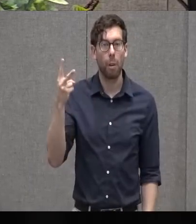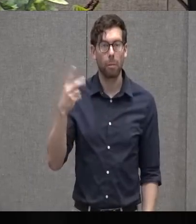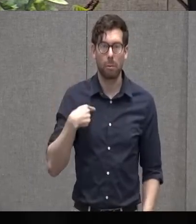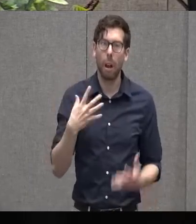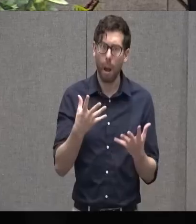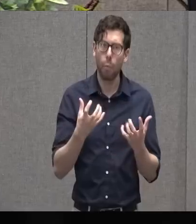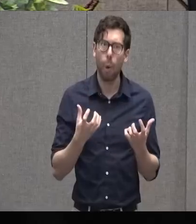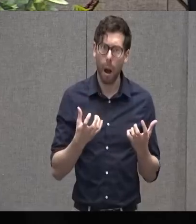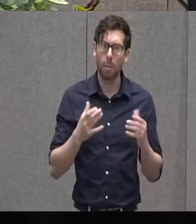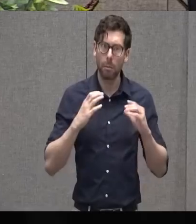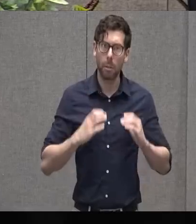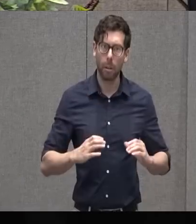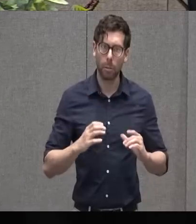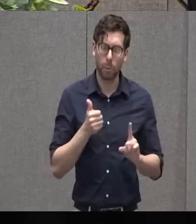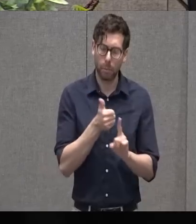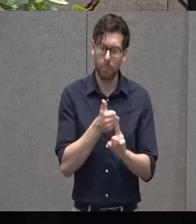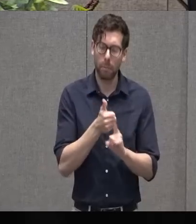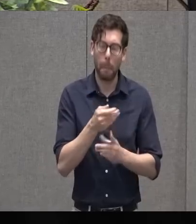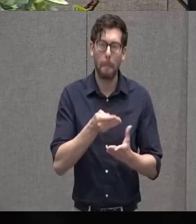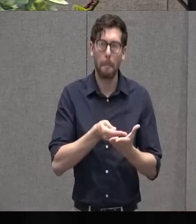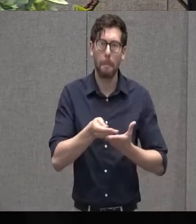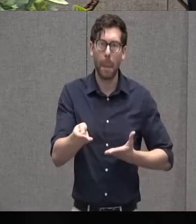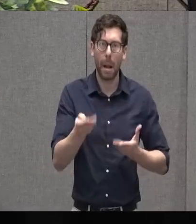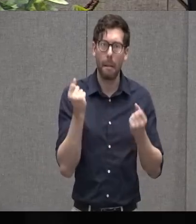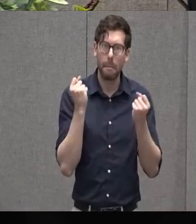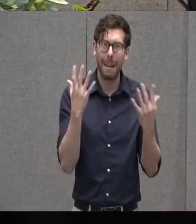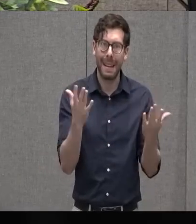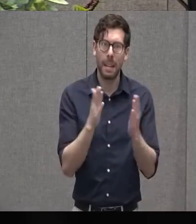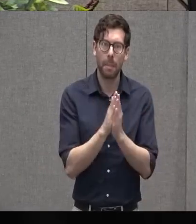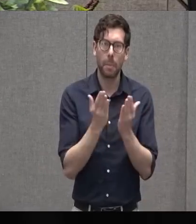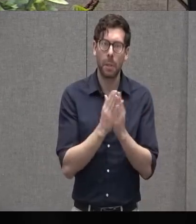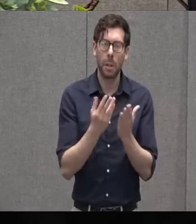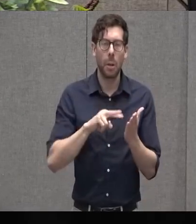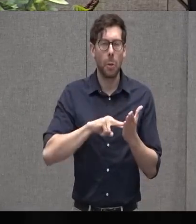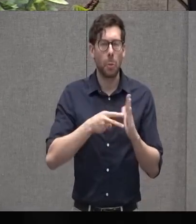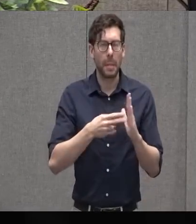So I'll make my price a little cheap, $2.